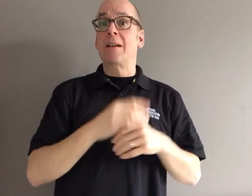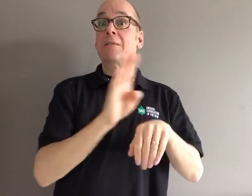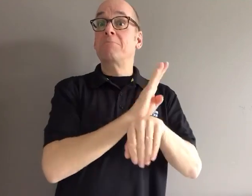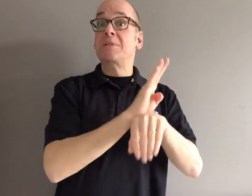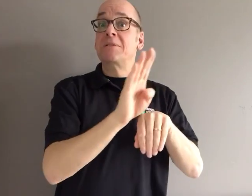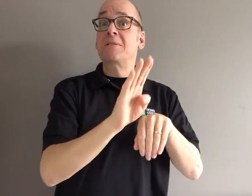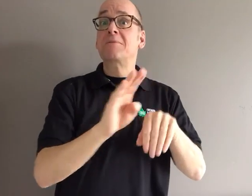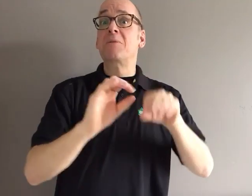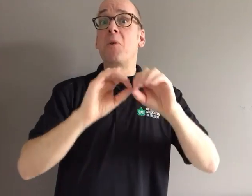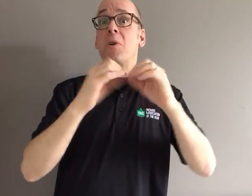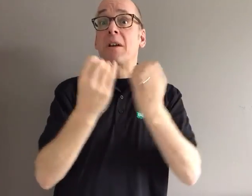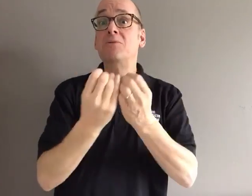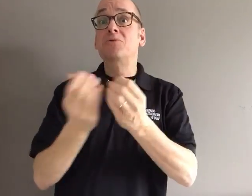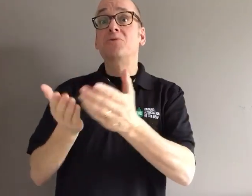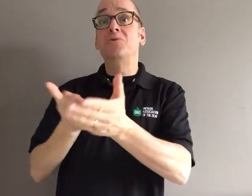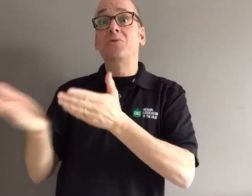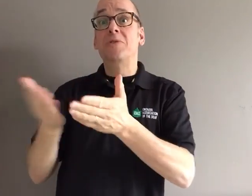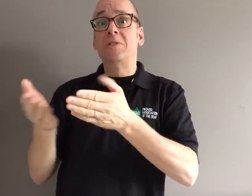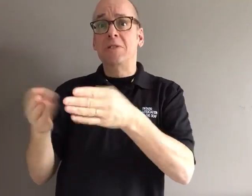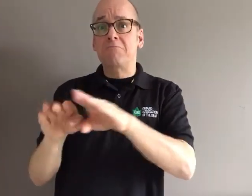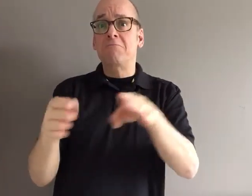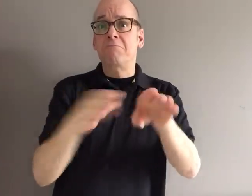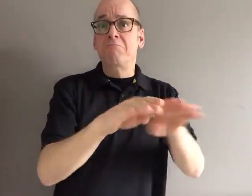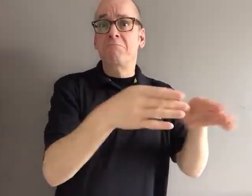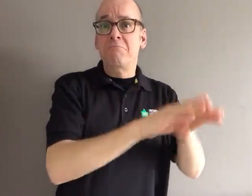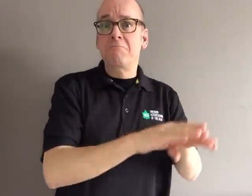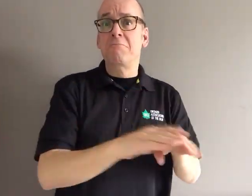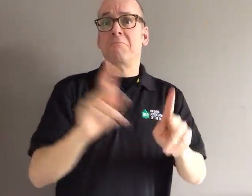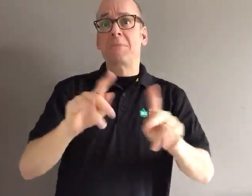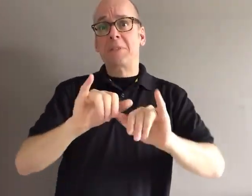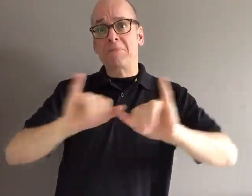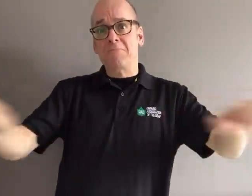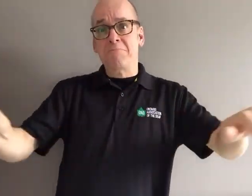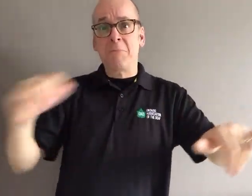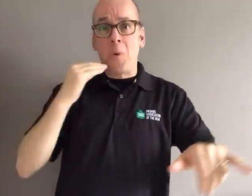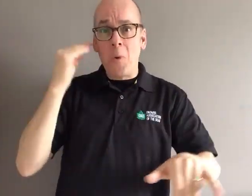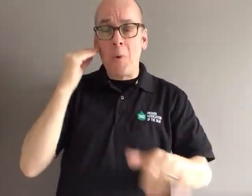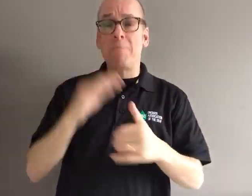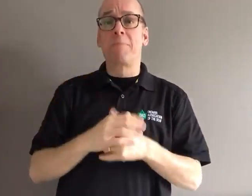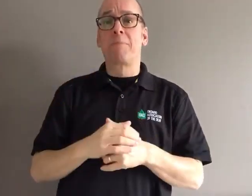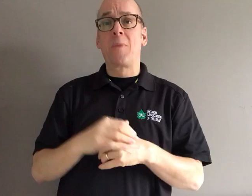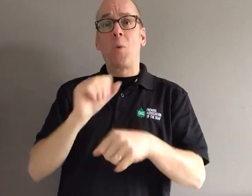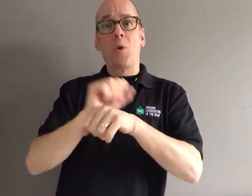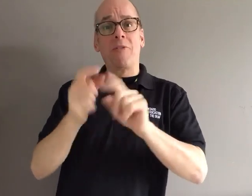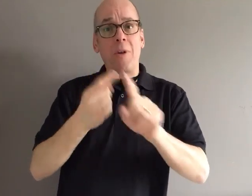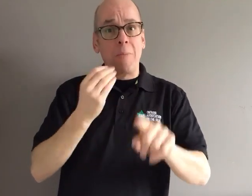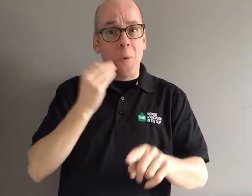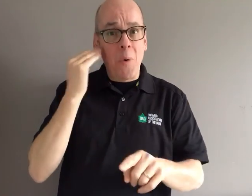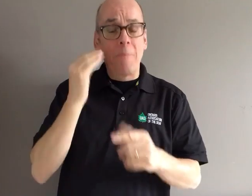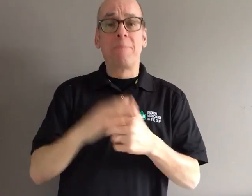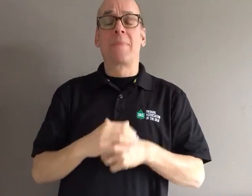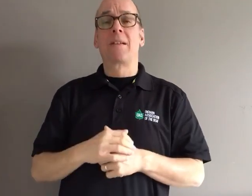Businesses, organizations, and services were also were closing with staff told to work at home.